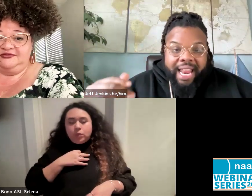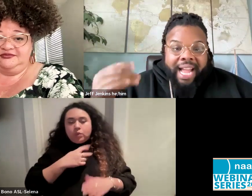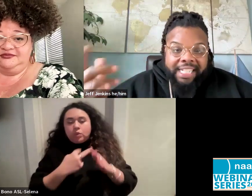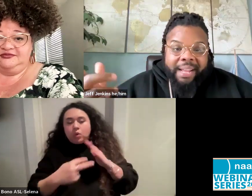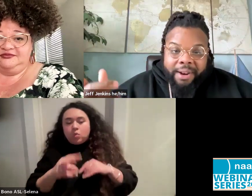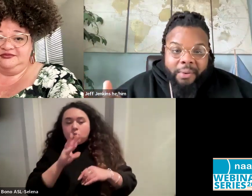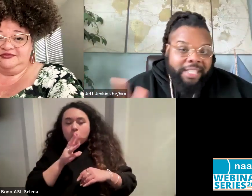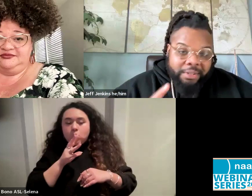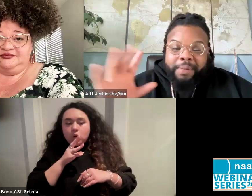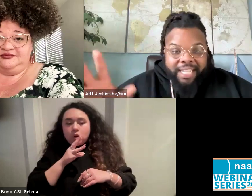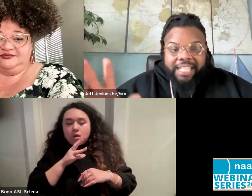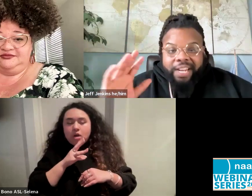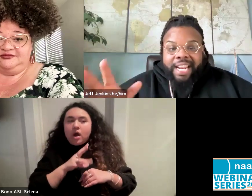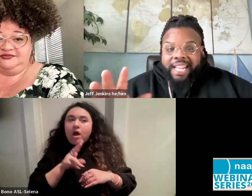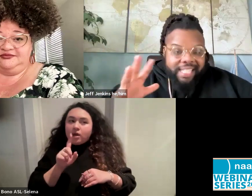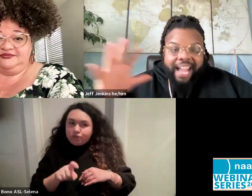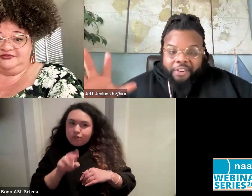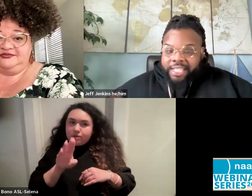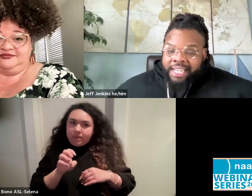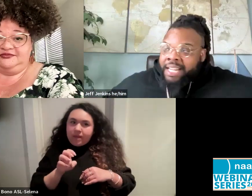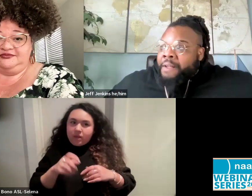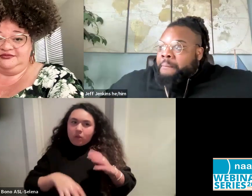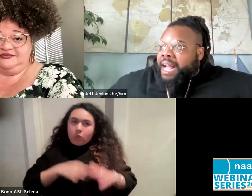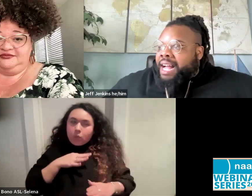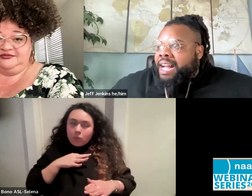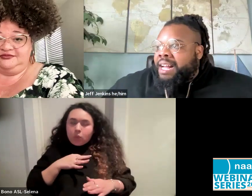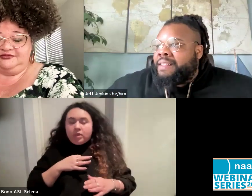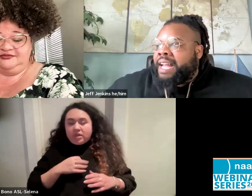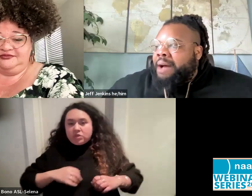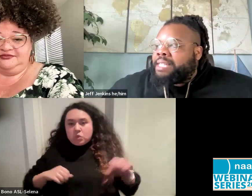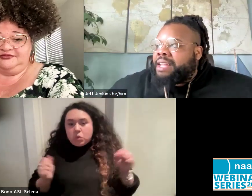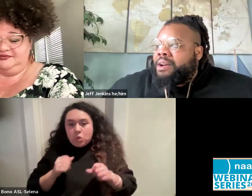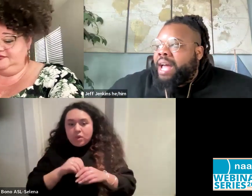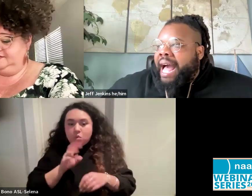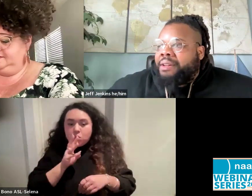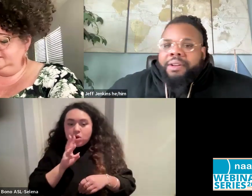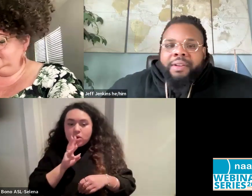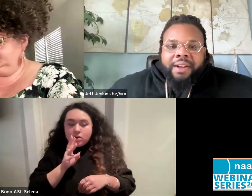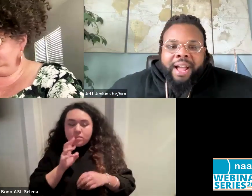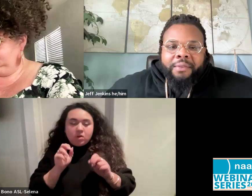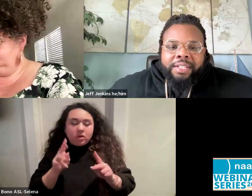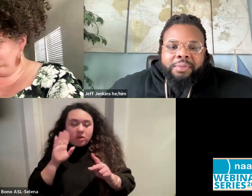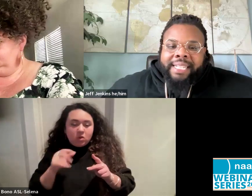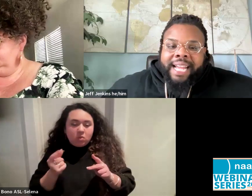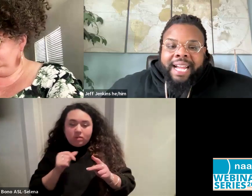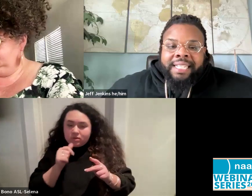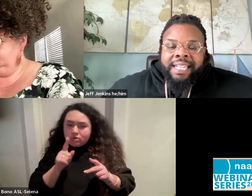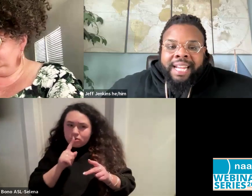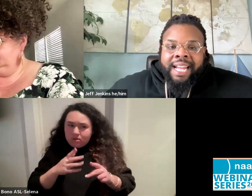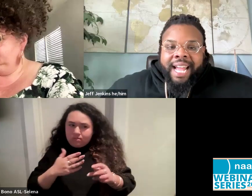Like I should have been a wetsuit because you need it is that breathes it. And I was like, you know what? I don't know if they're going to have a wet suit my size.